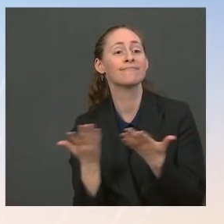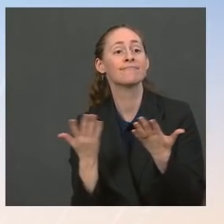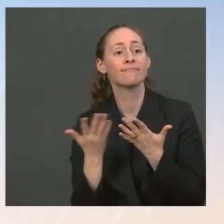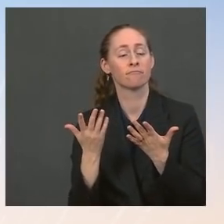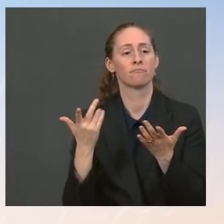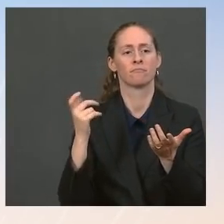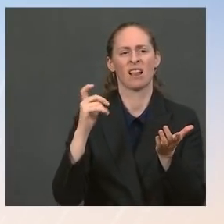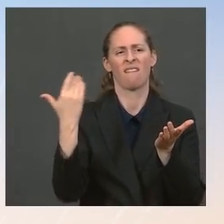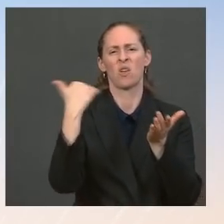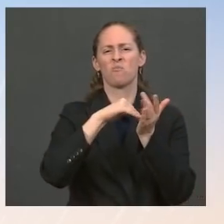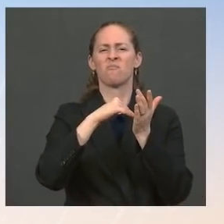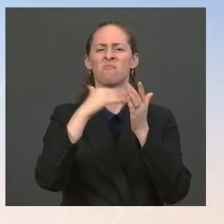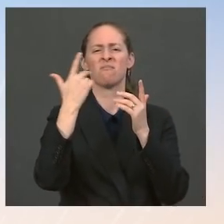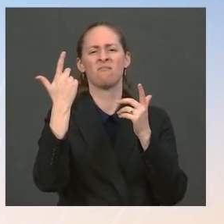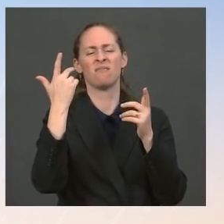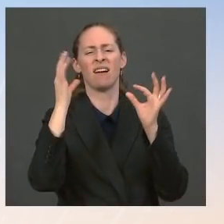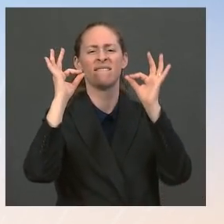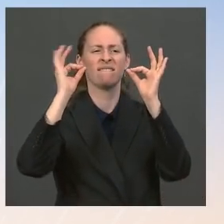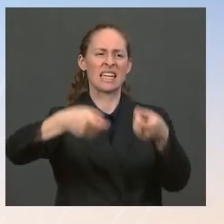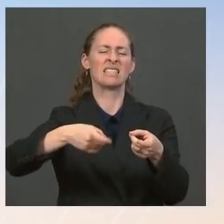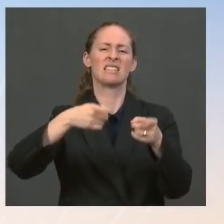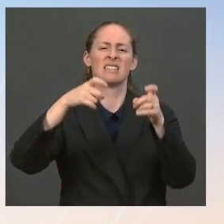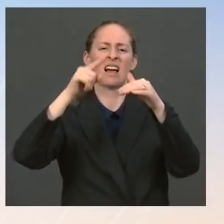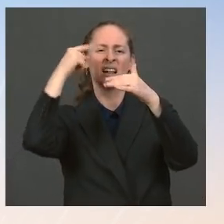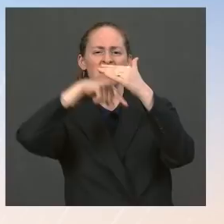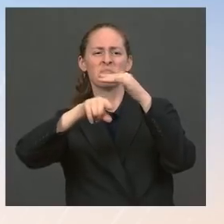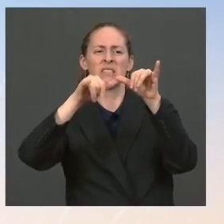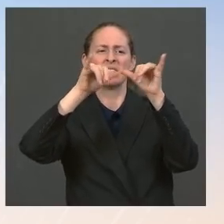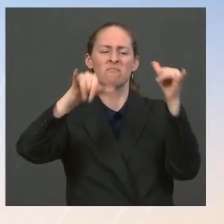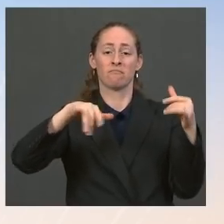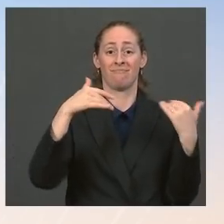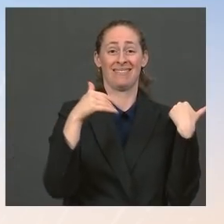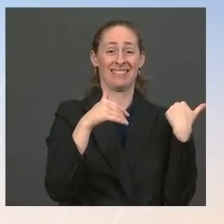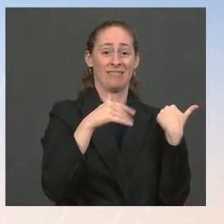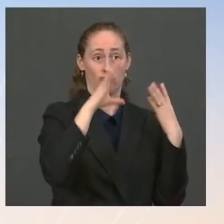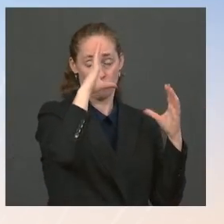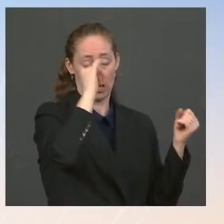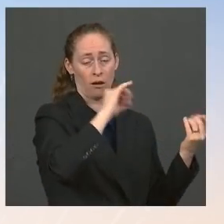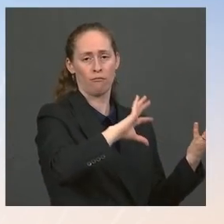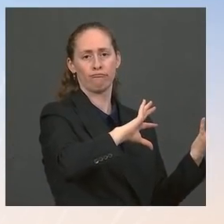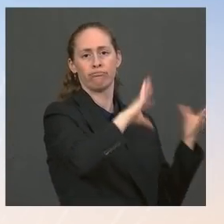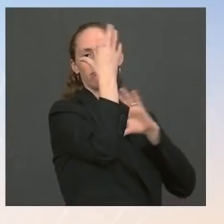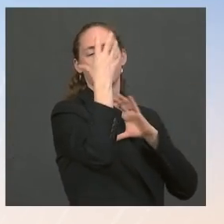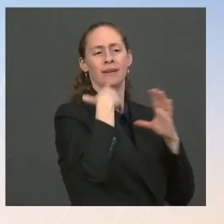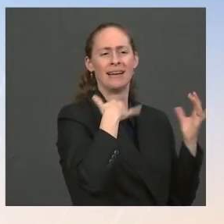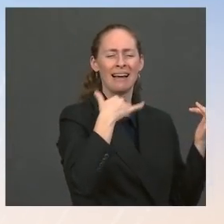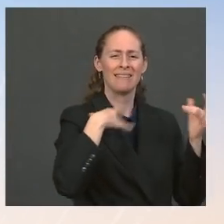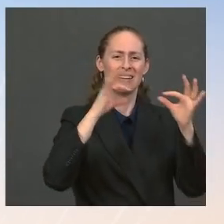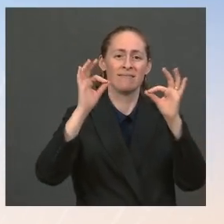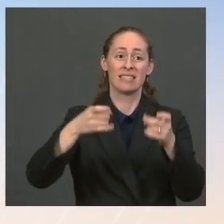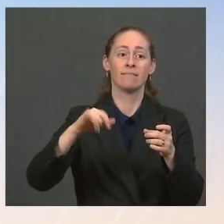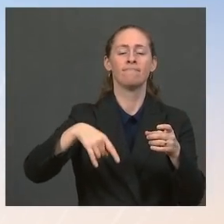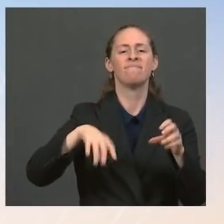in the prior administration. This takes time, and we are executing our plans. Ms. Psaki: Ed.